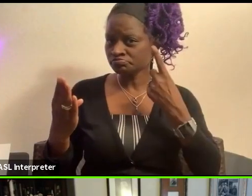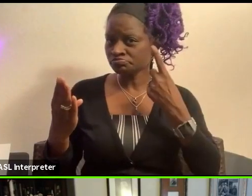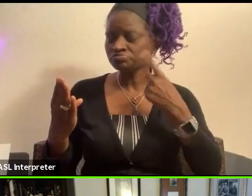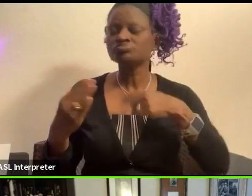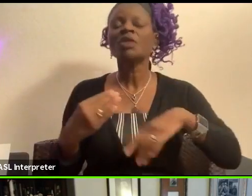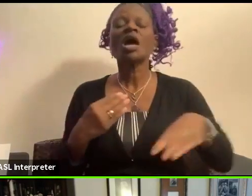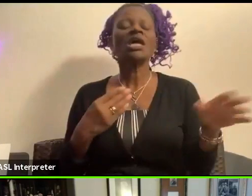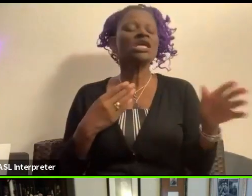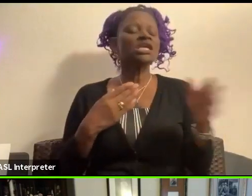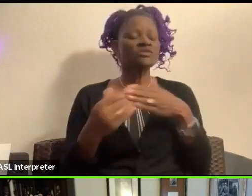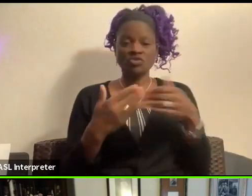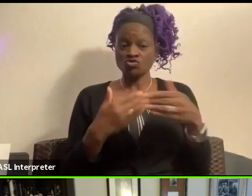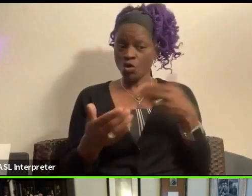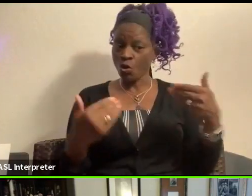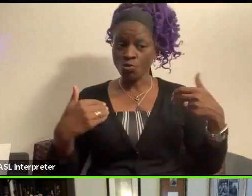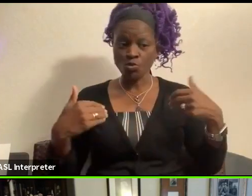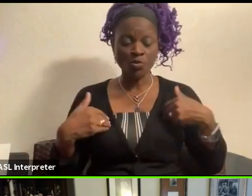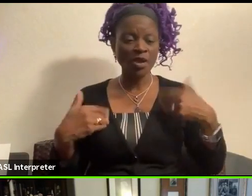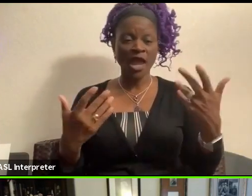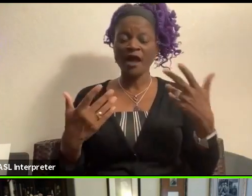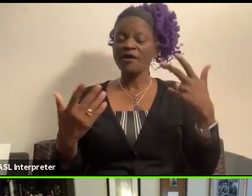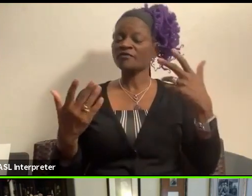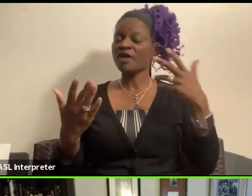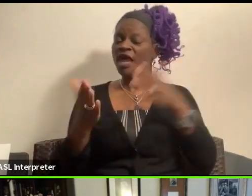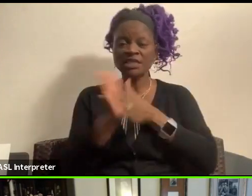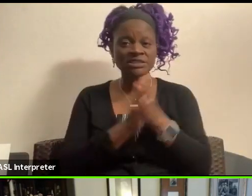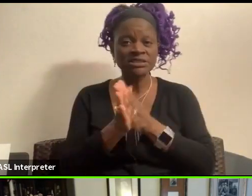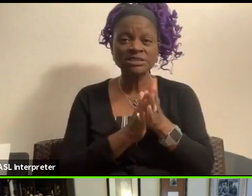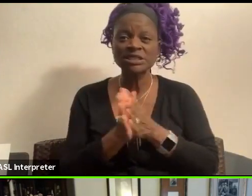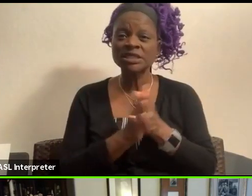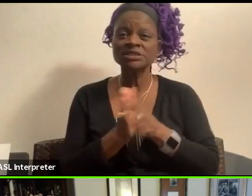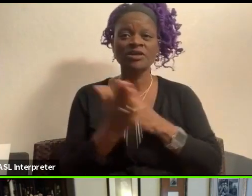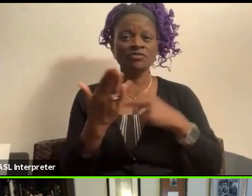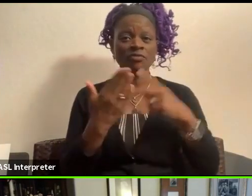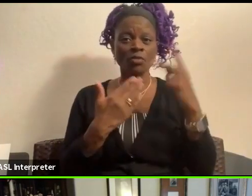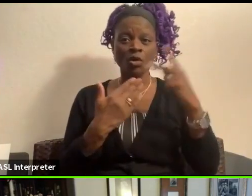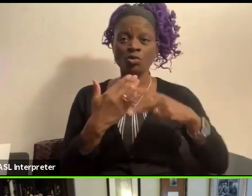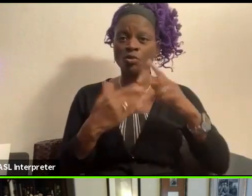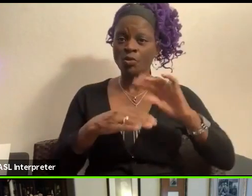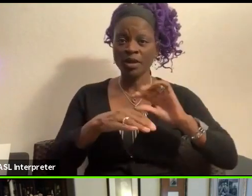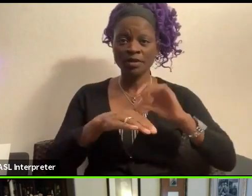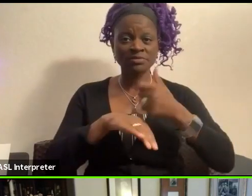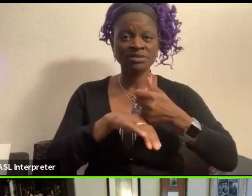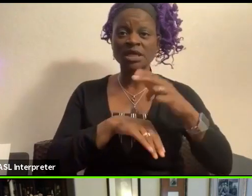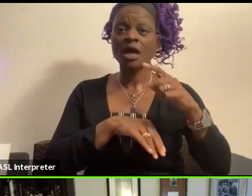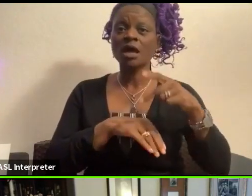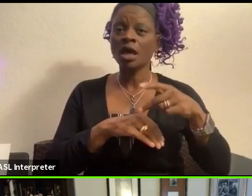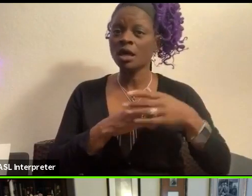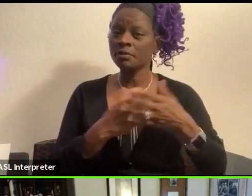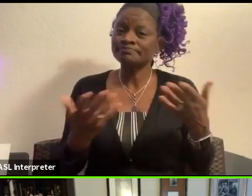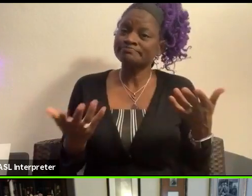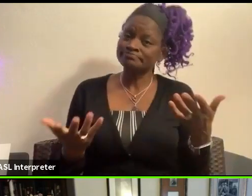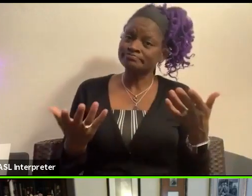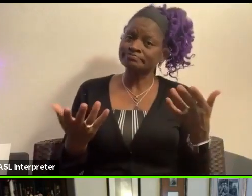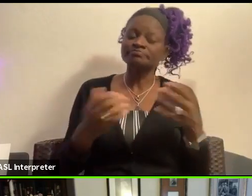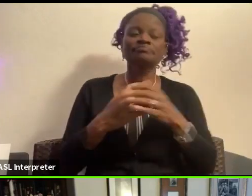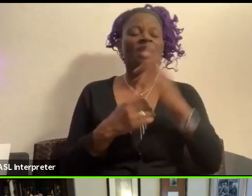is offering for school safety to accelerate opening of schools. I think the community also needs to know